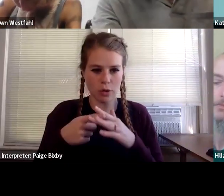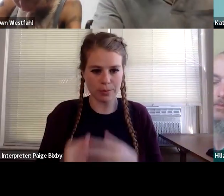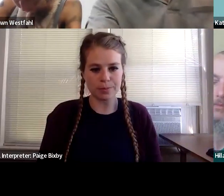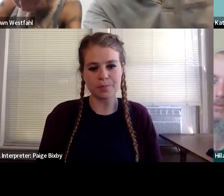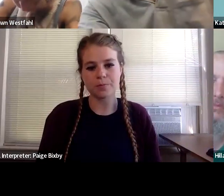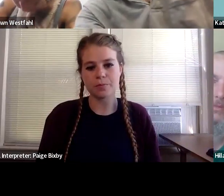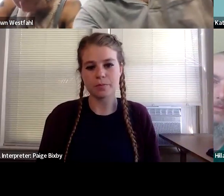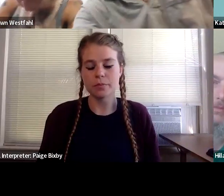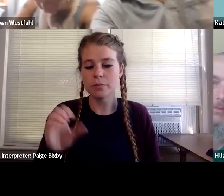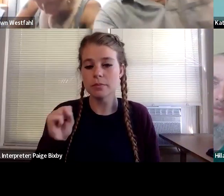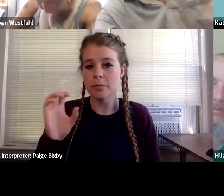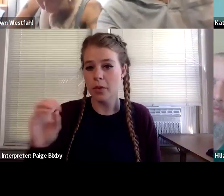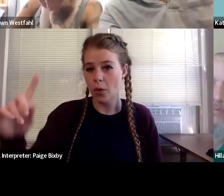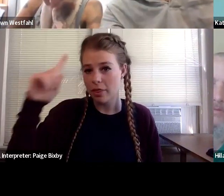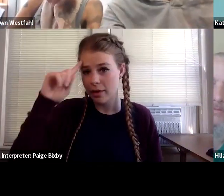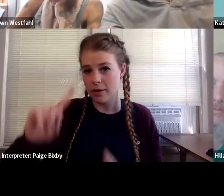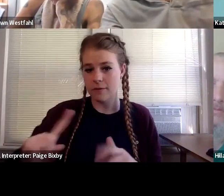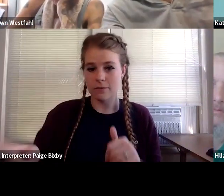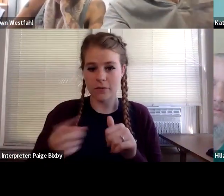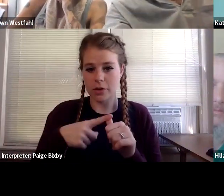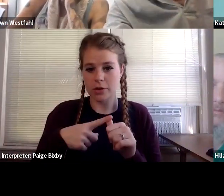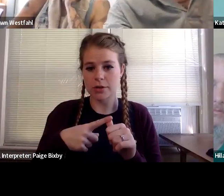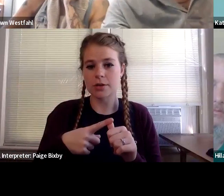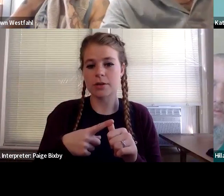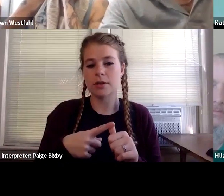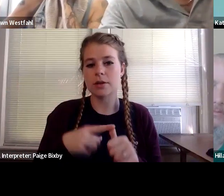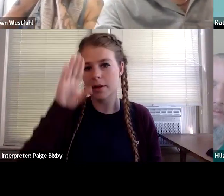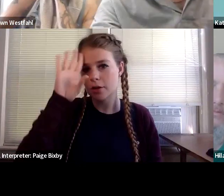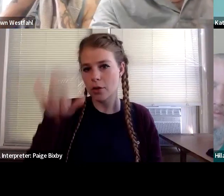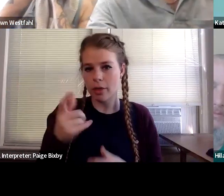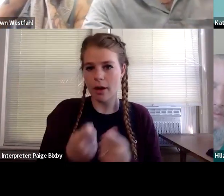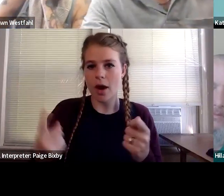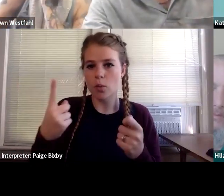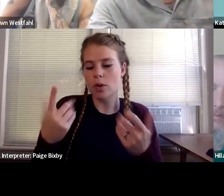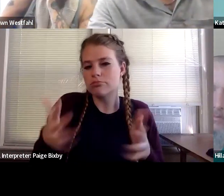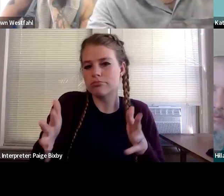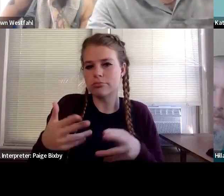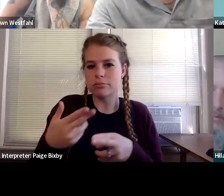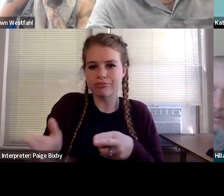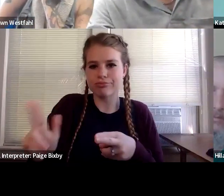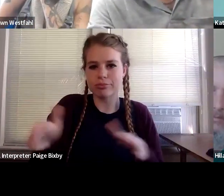So I think first off, I'm gonna just let, I know everyone did a little introduction of themselves.